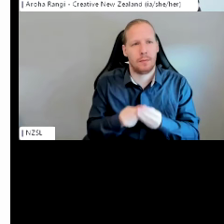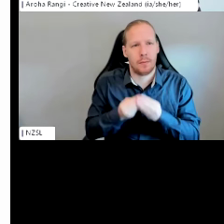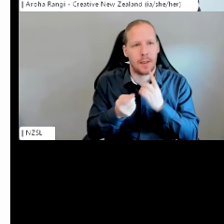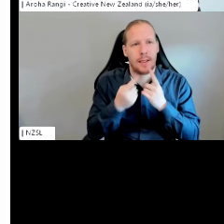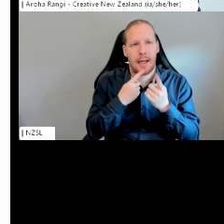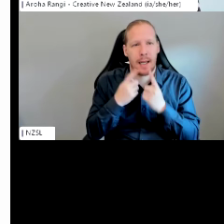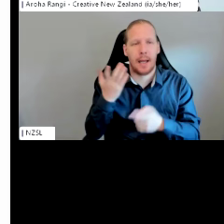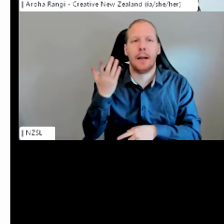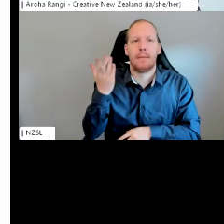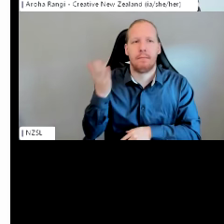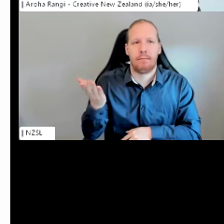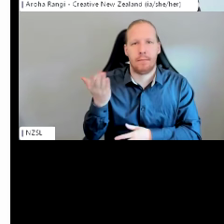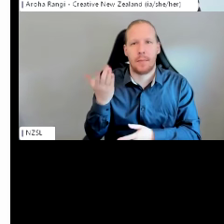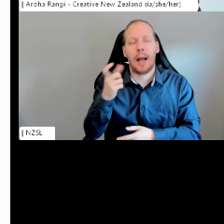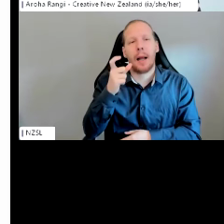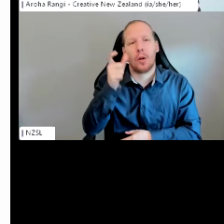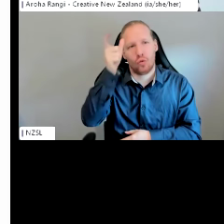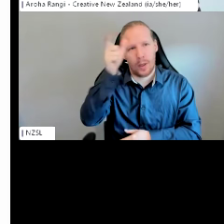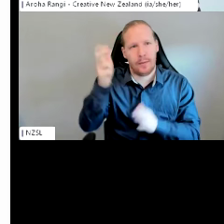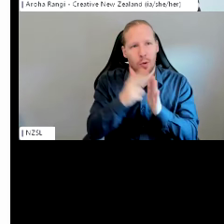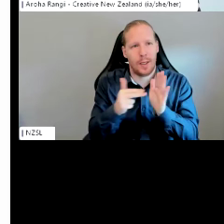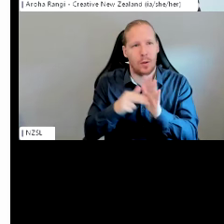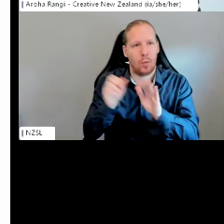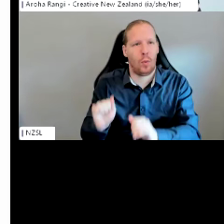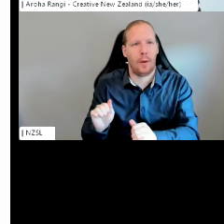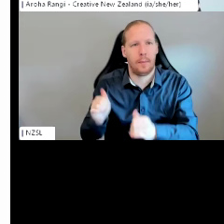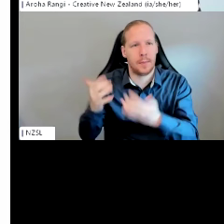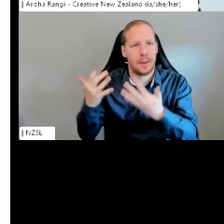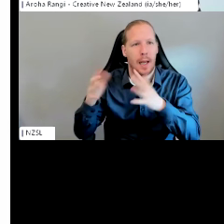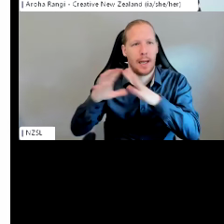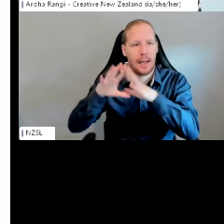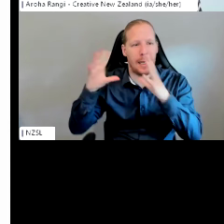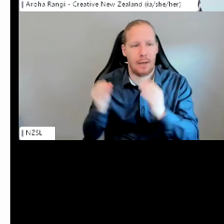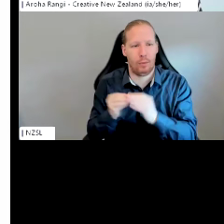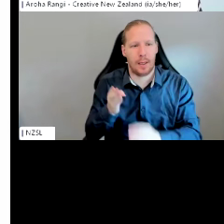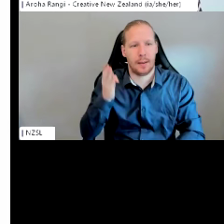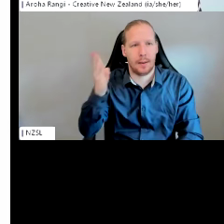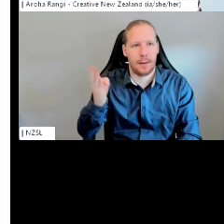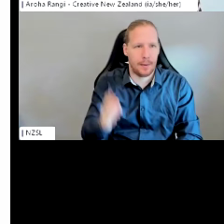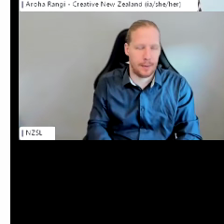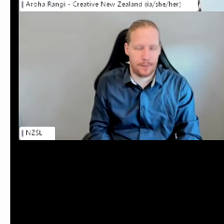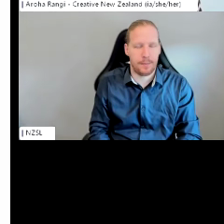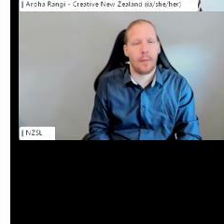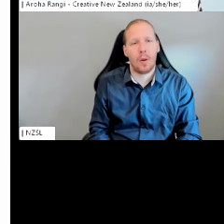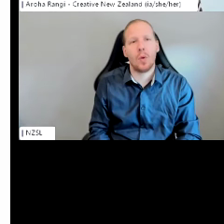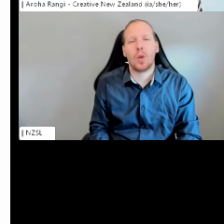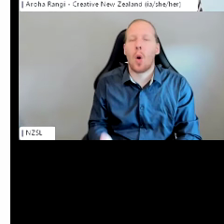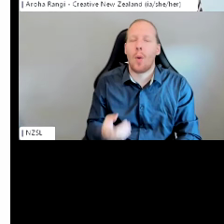Creative New Zealand website. And it's about turning that insight into action. So we want to